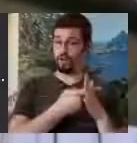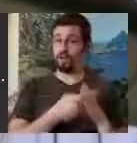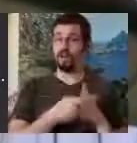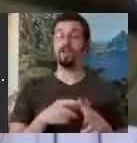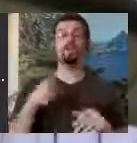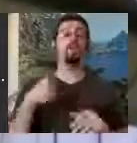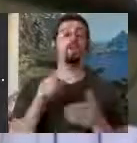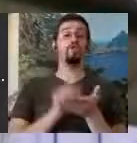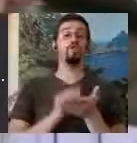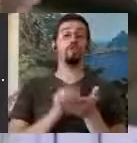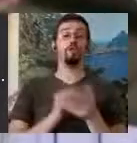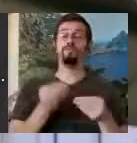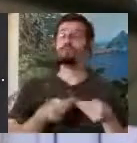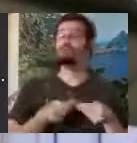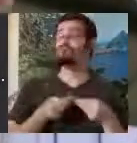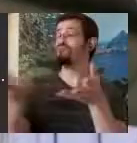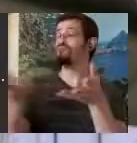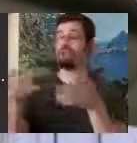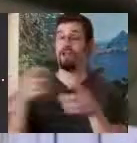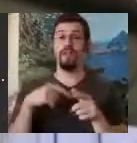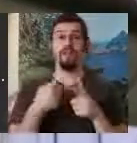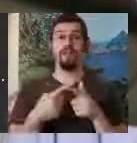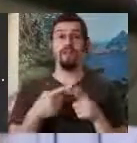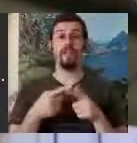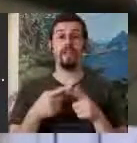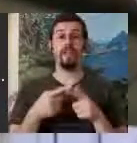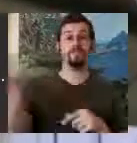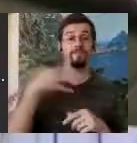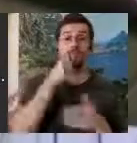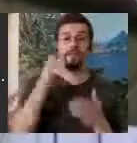letter from guerrilla Hansen and Denmark saying hey we want to try to use this